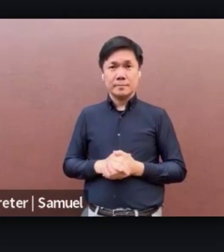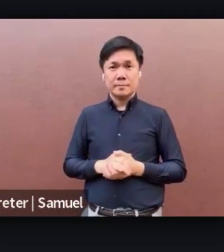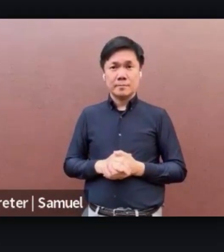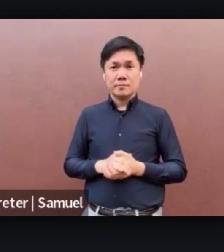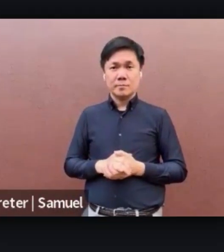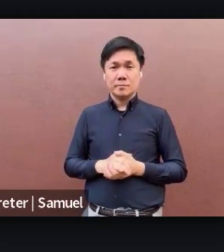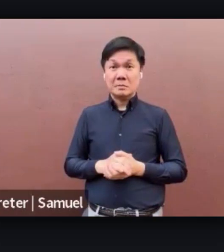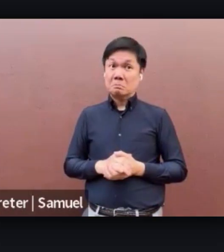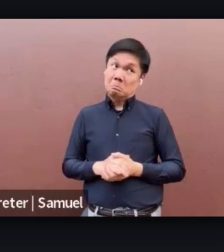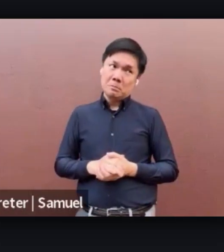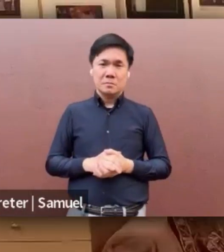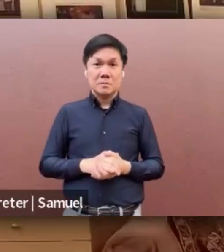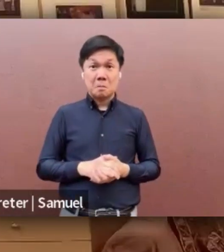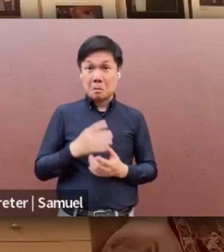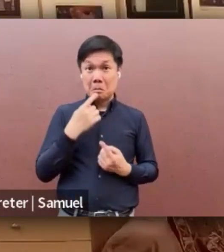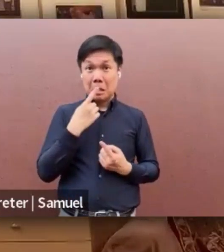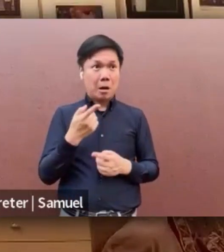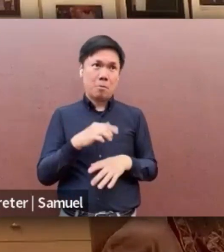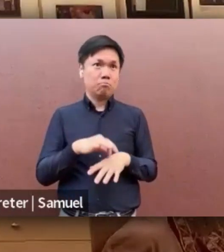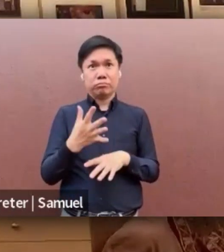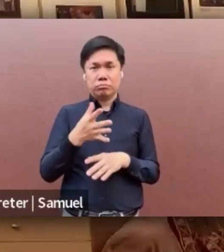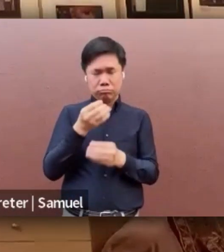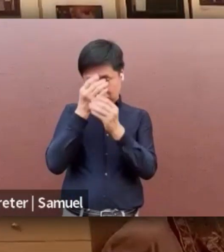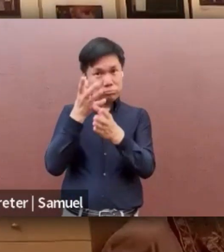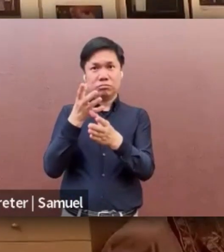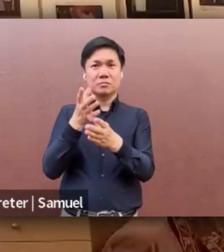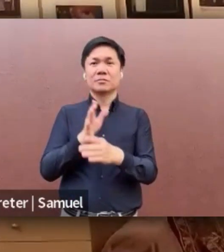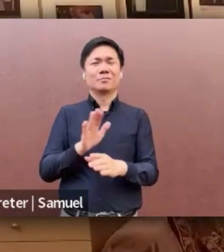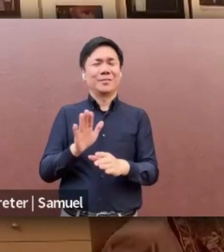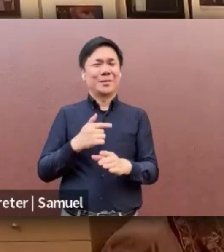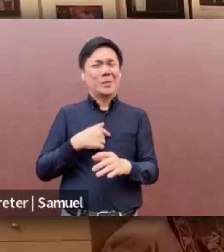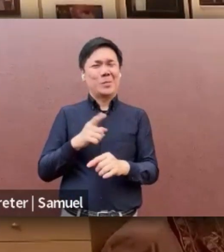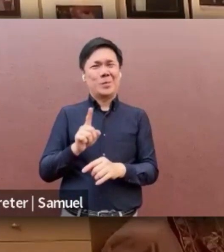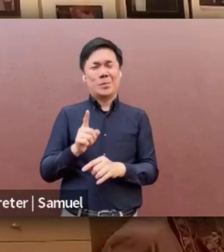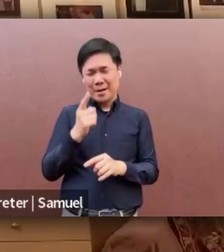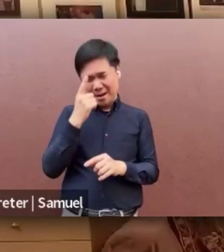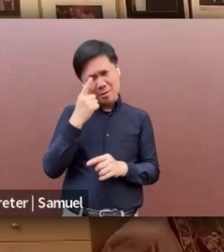I don't want to sound like I am expert here because I am not.